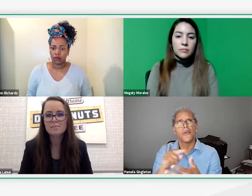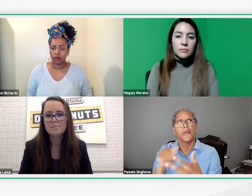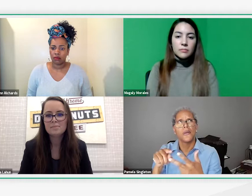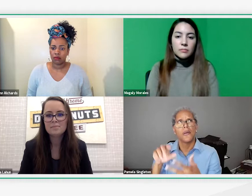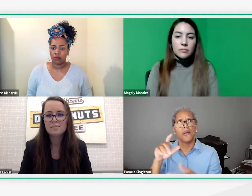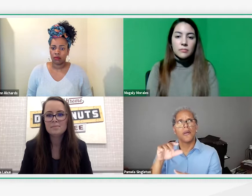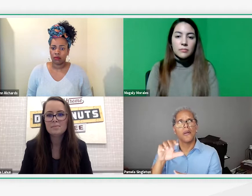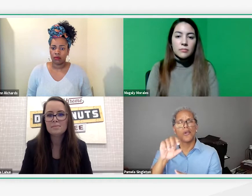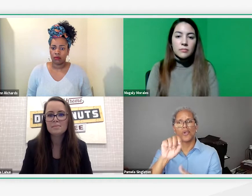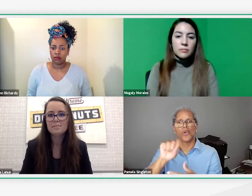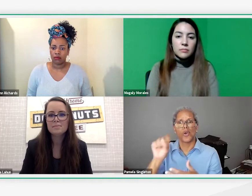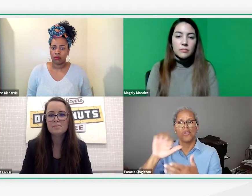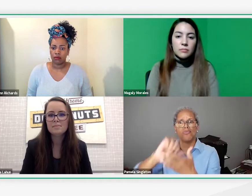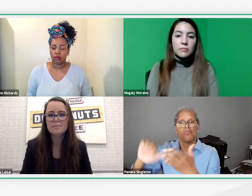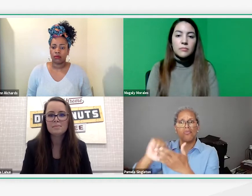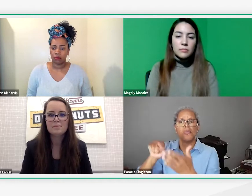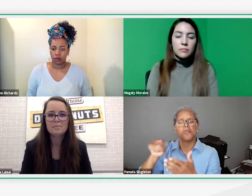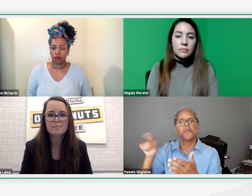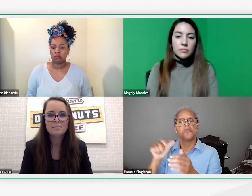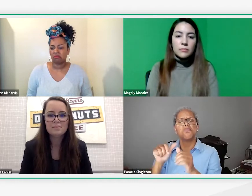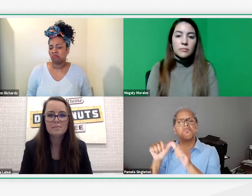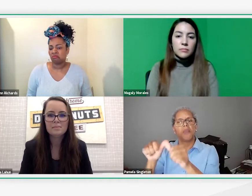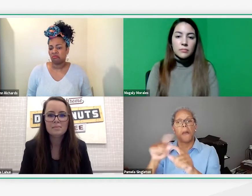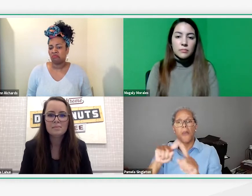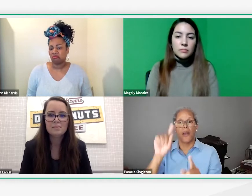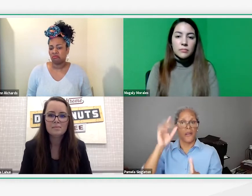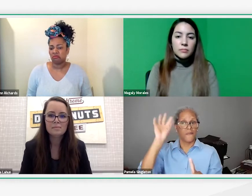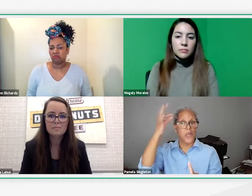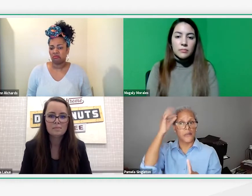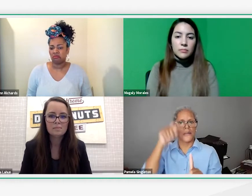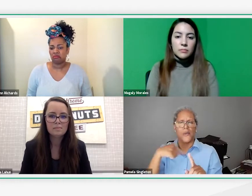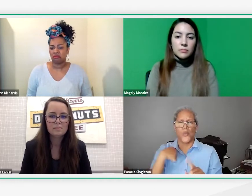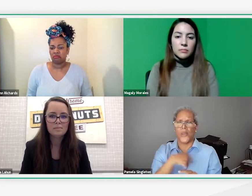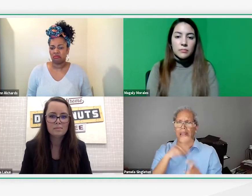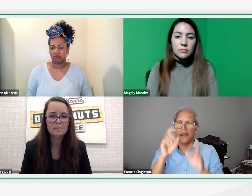After that comes Medicare, and then Social Security. That's in deductions from your paycheck.